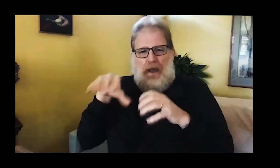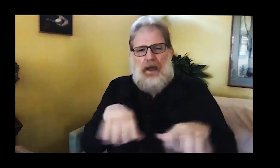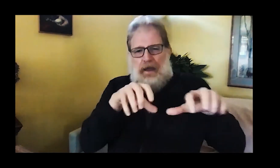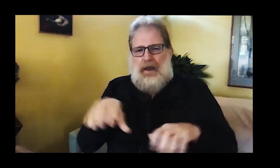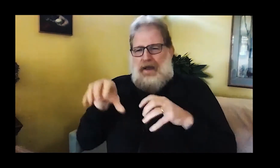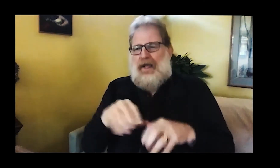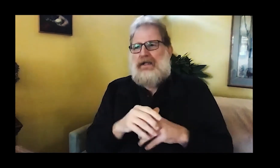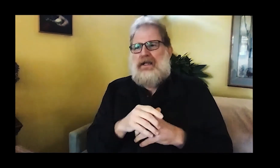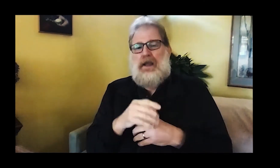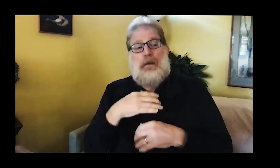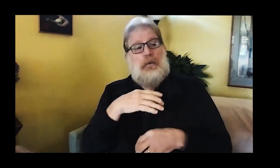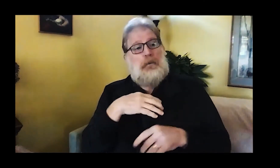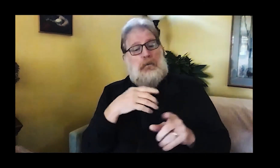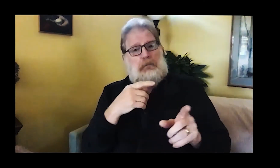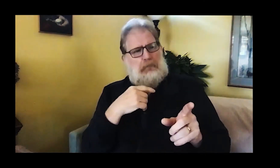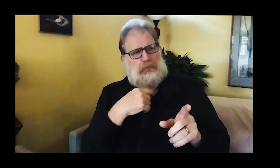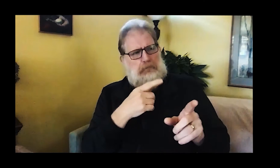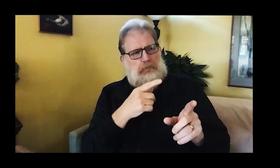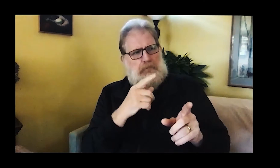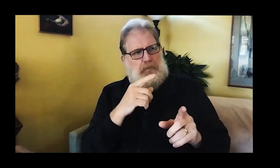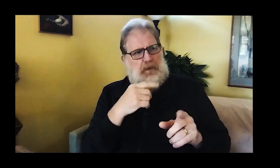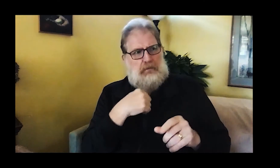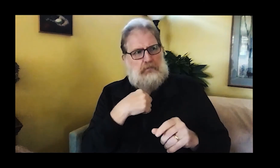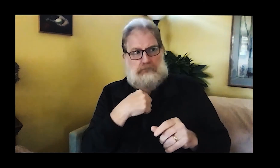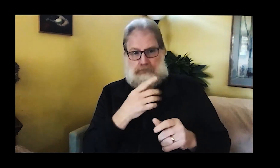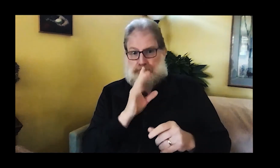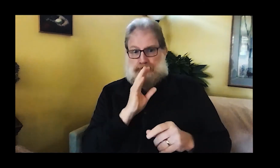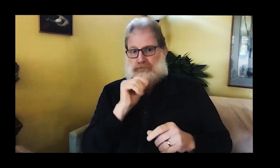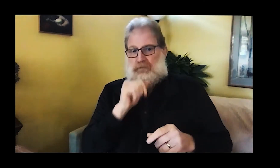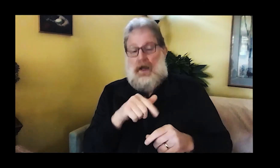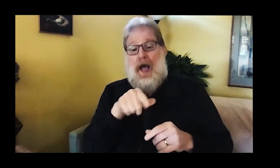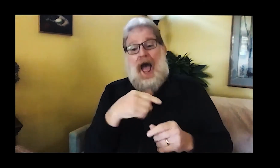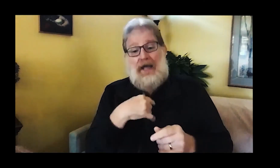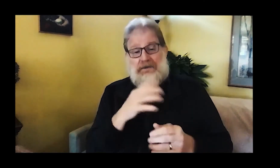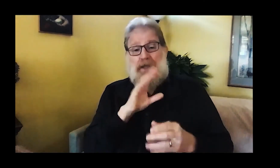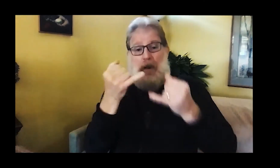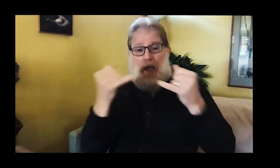cast in the role there, and it didn't have a speaking part. I mean I did have some lines,